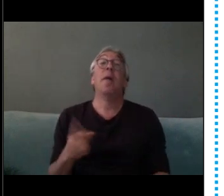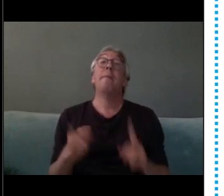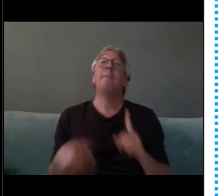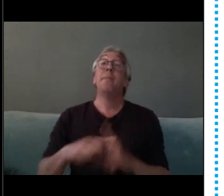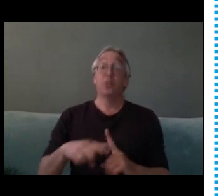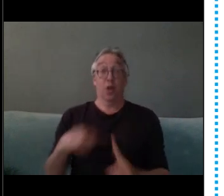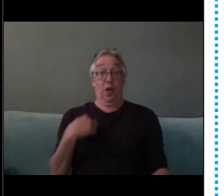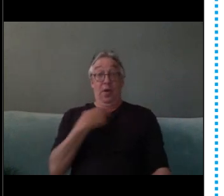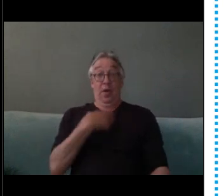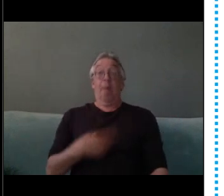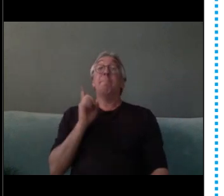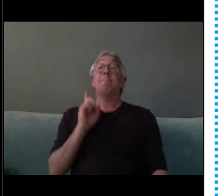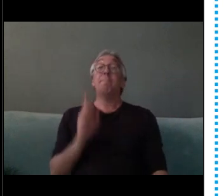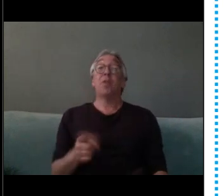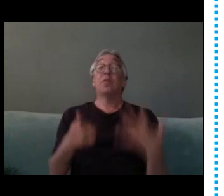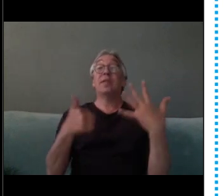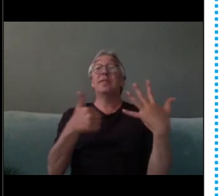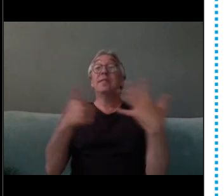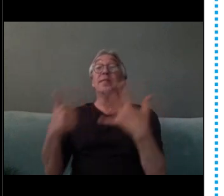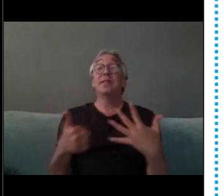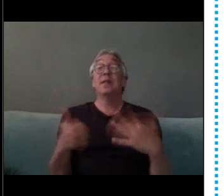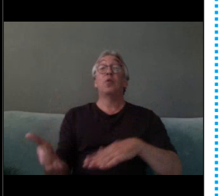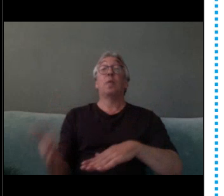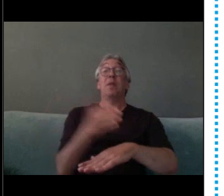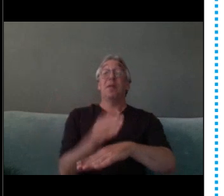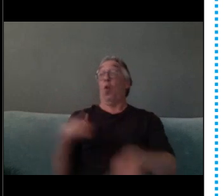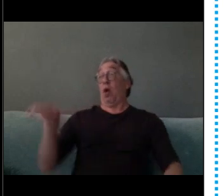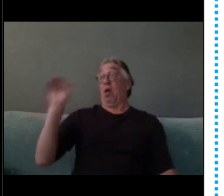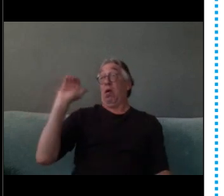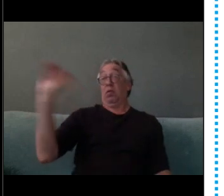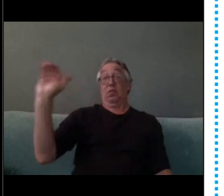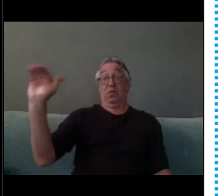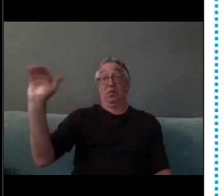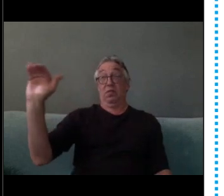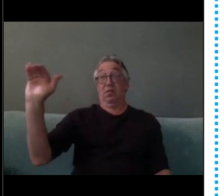for an accompanying person is also ensured under this law.